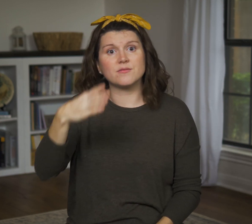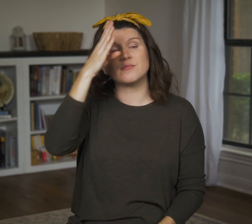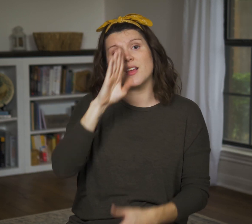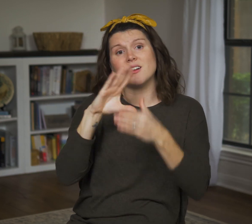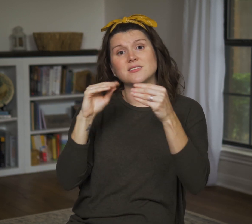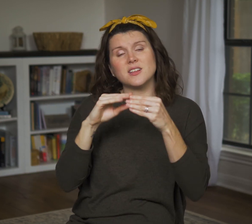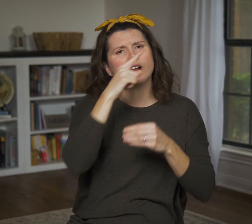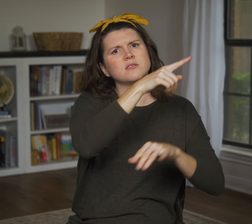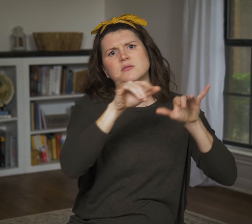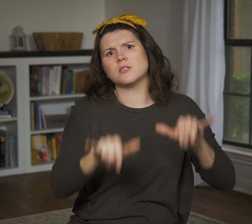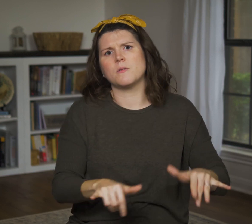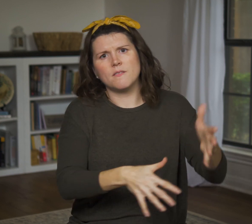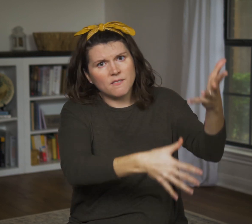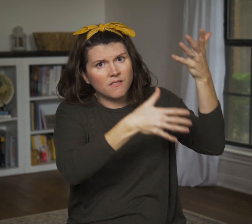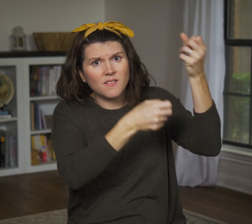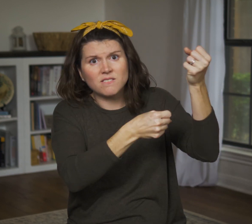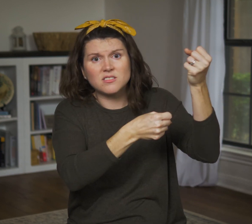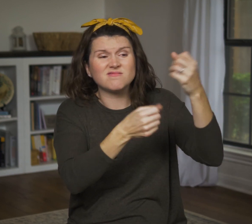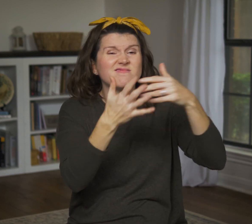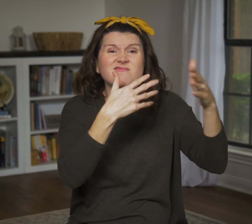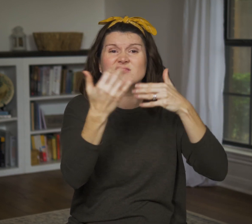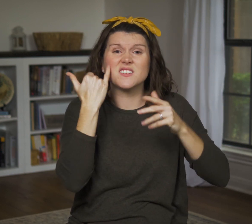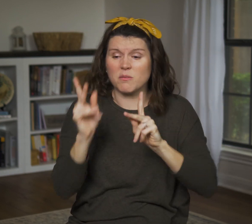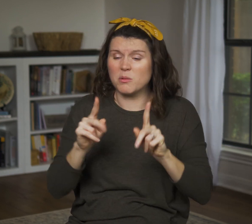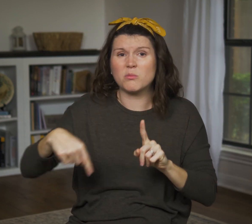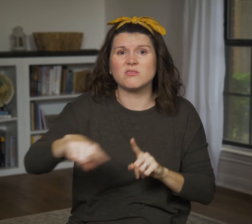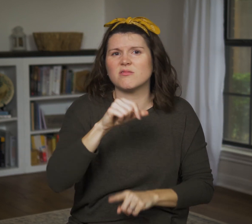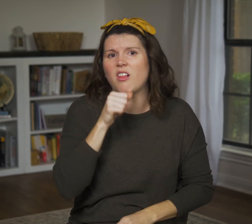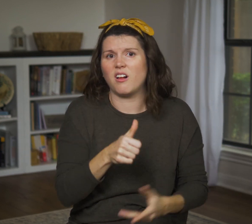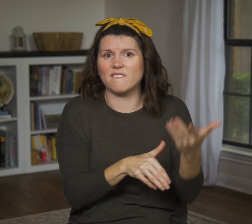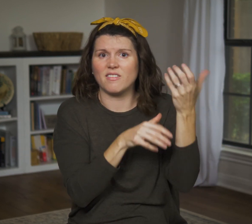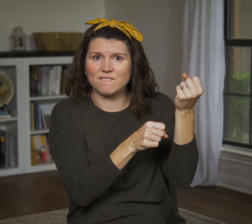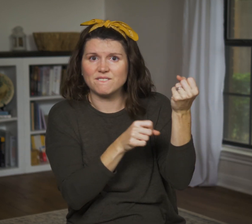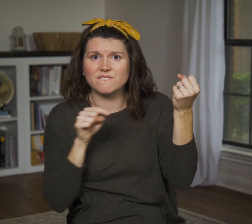God said He’ll be faithful even when they’re faithless;